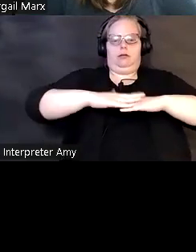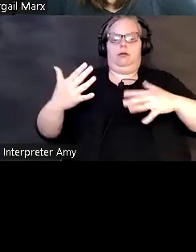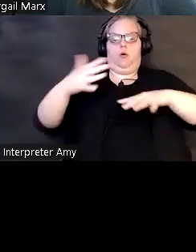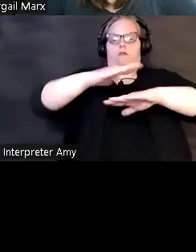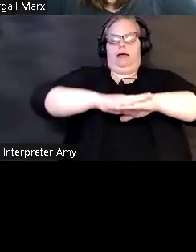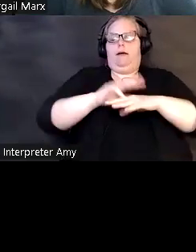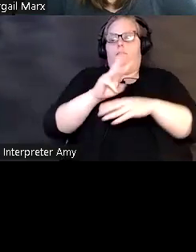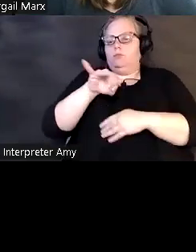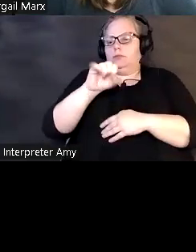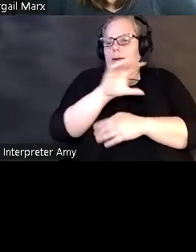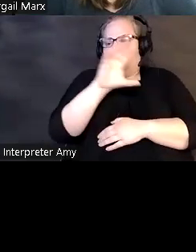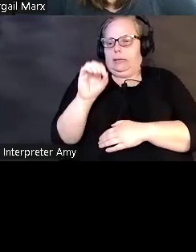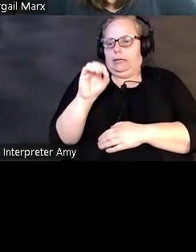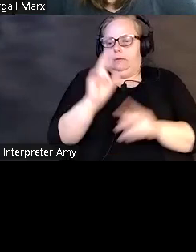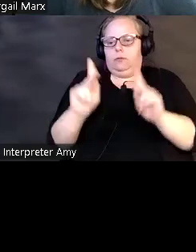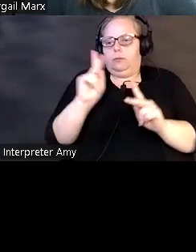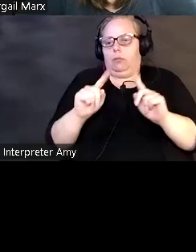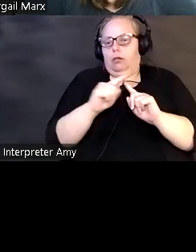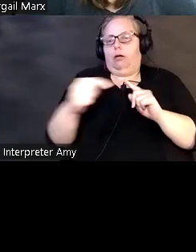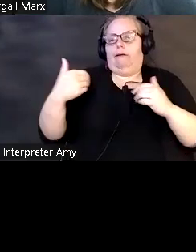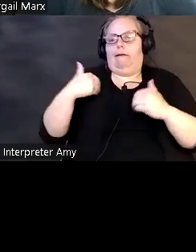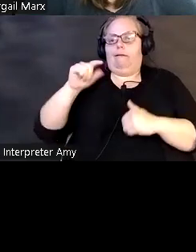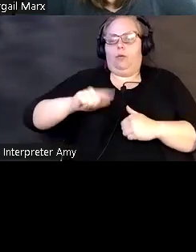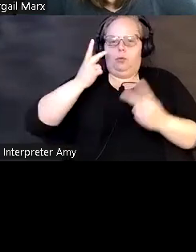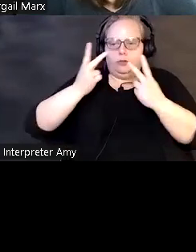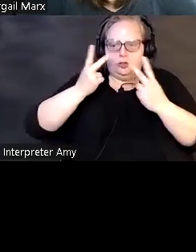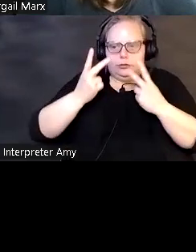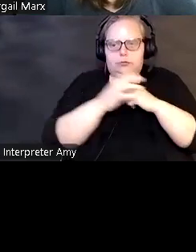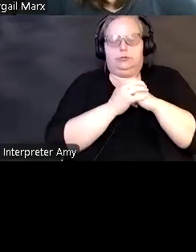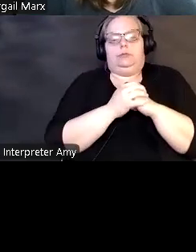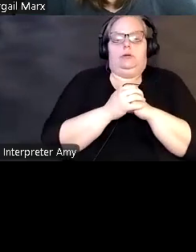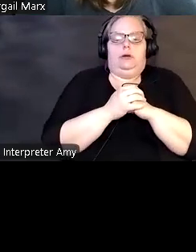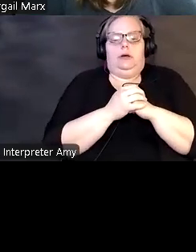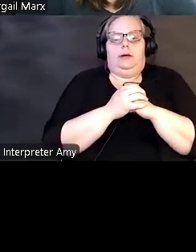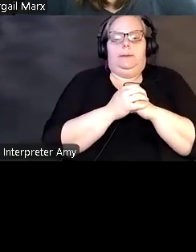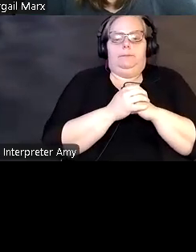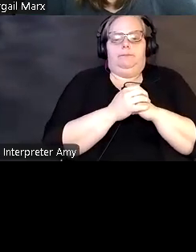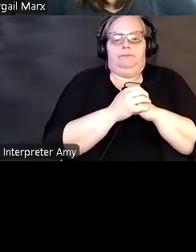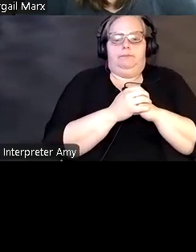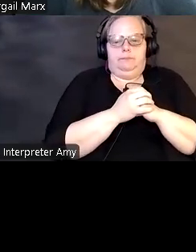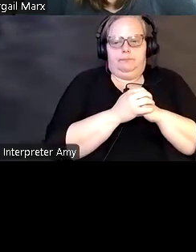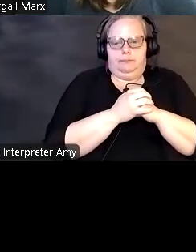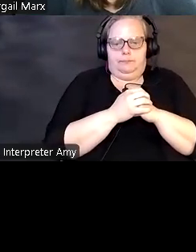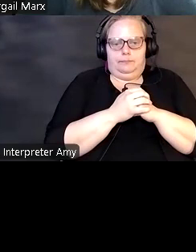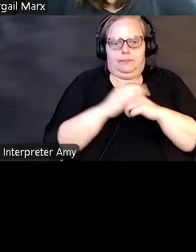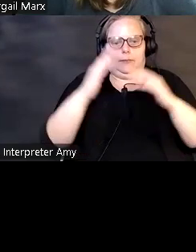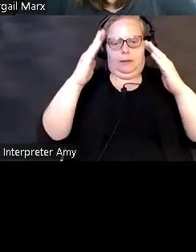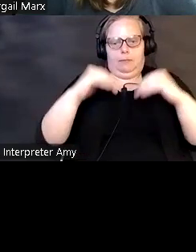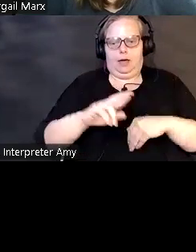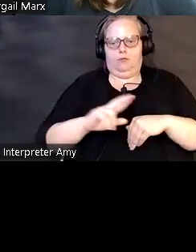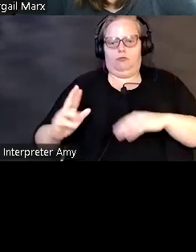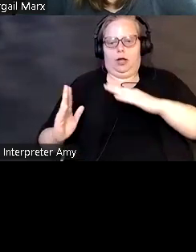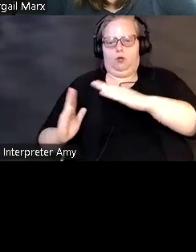for individuals that maybe have low vision, then down here in the lower right corner is